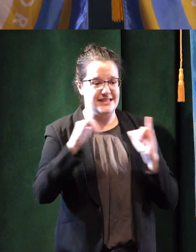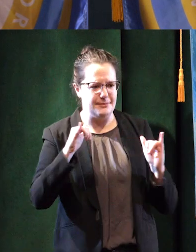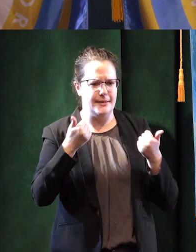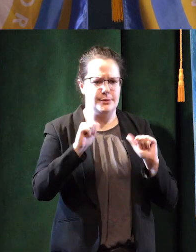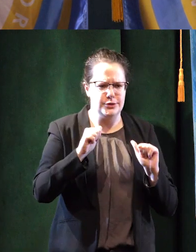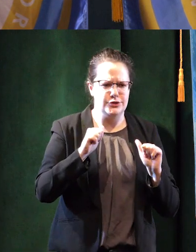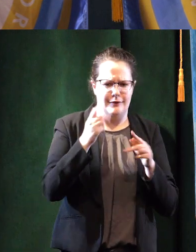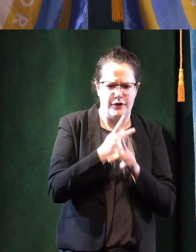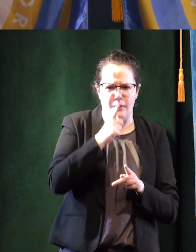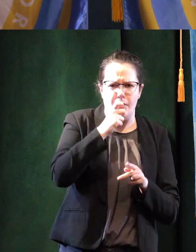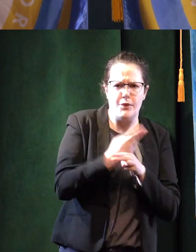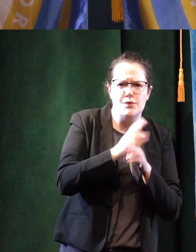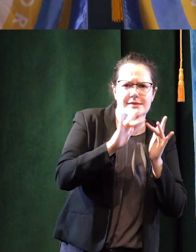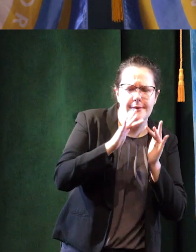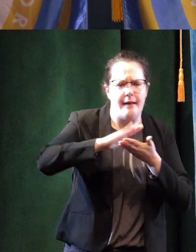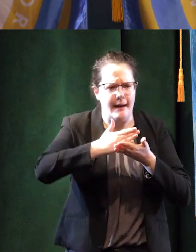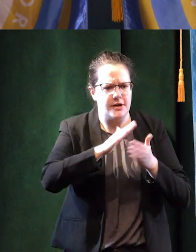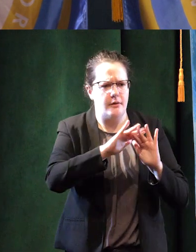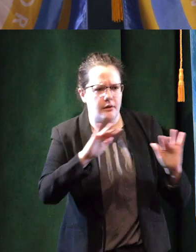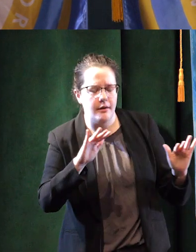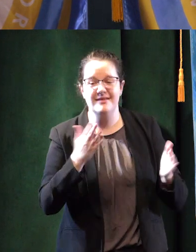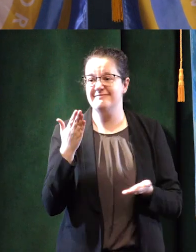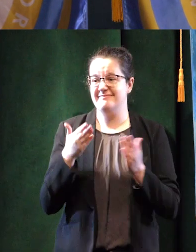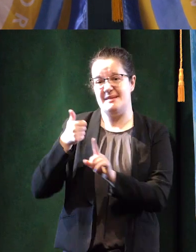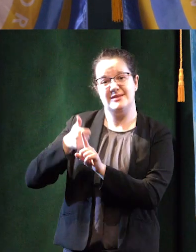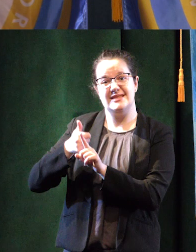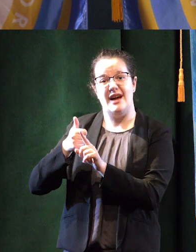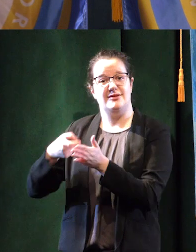limited internet access perhaps you are one of those essential workers that